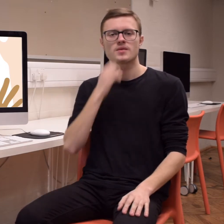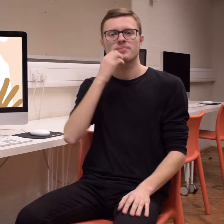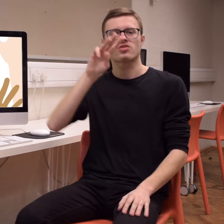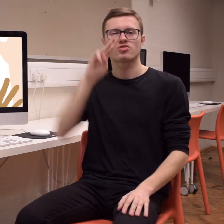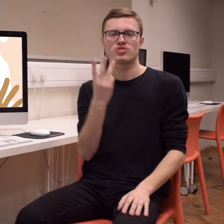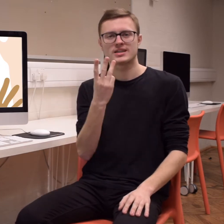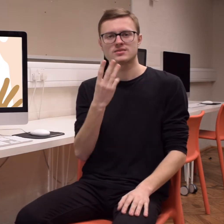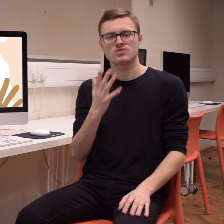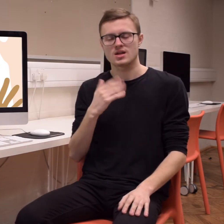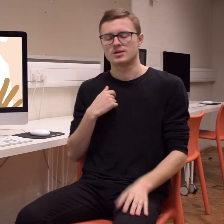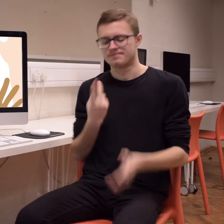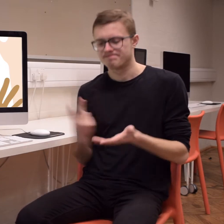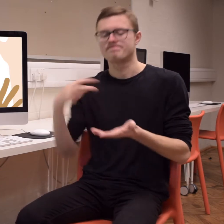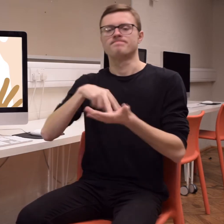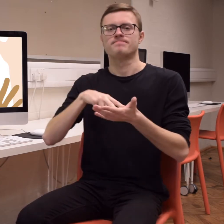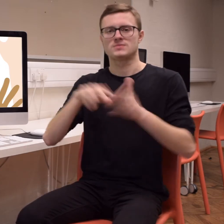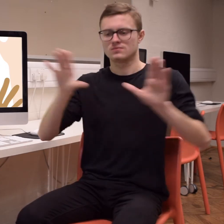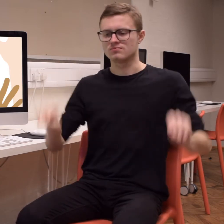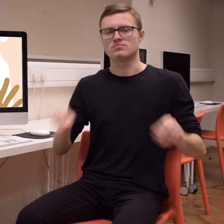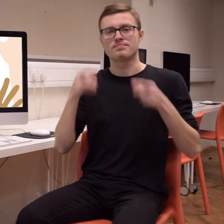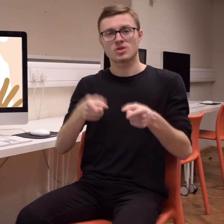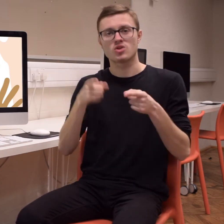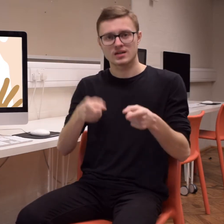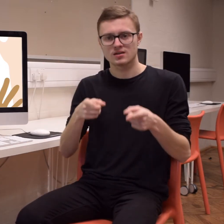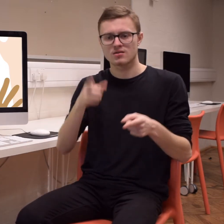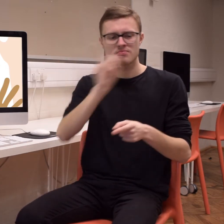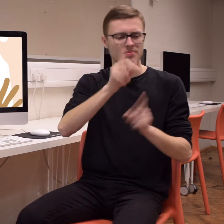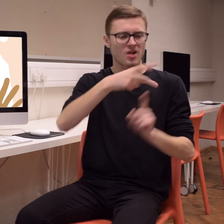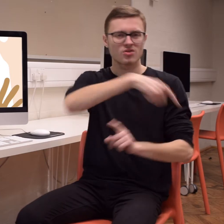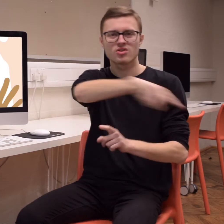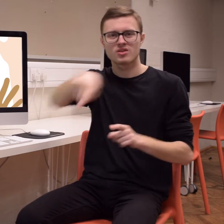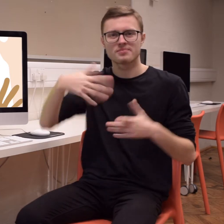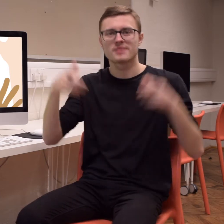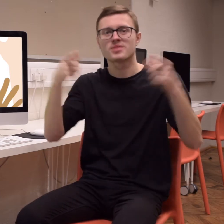3) Be the one to make a stand, talk to others involved and encourage them to